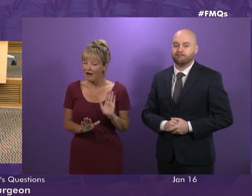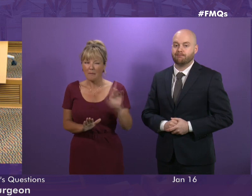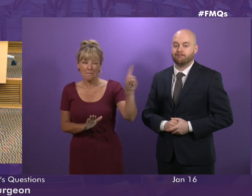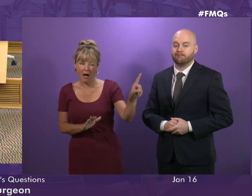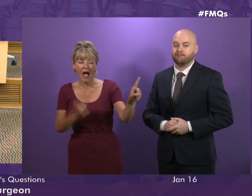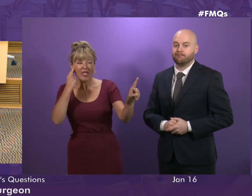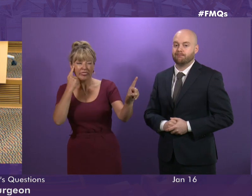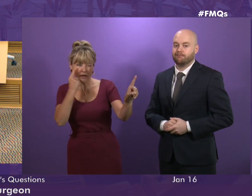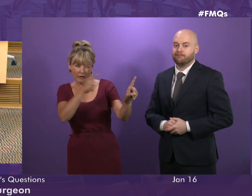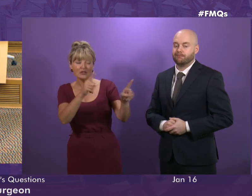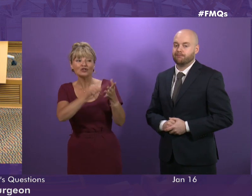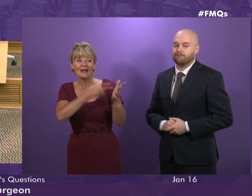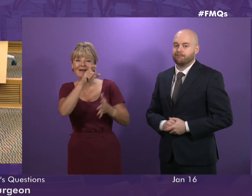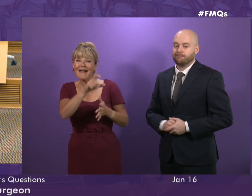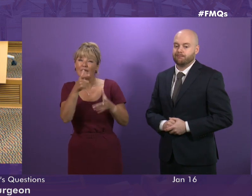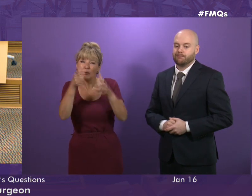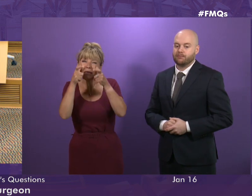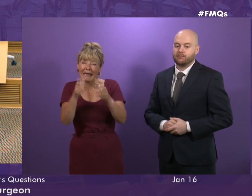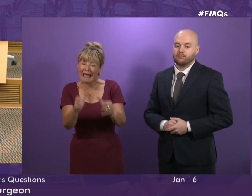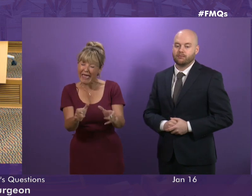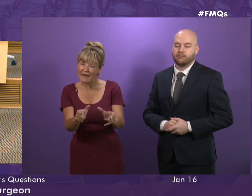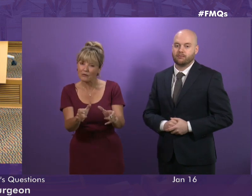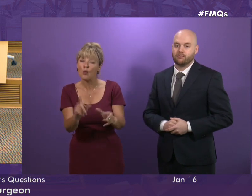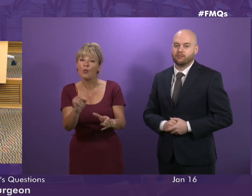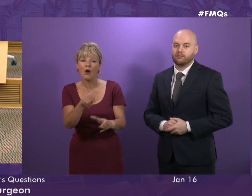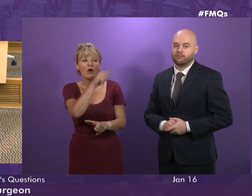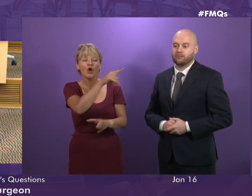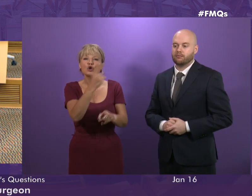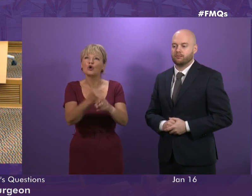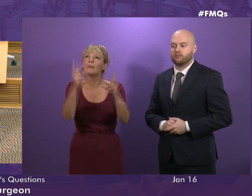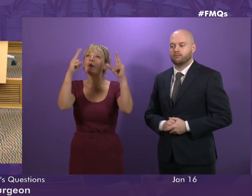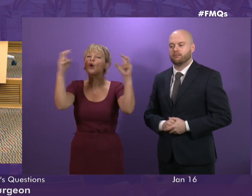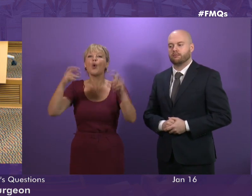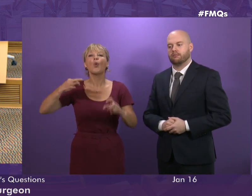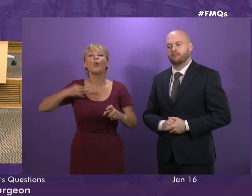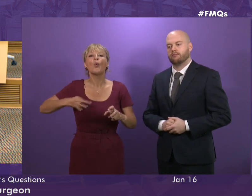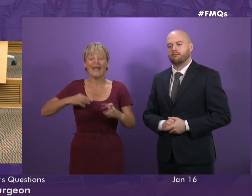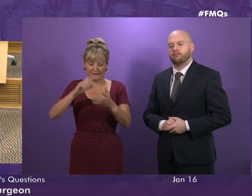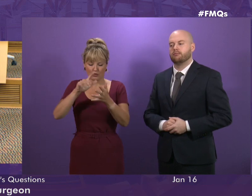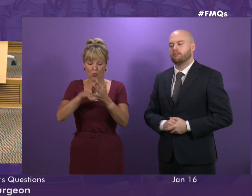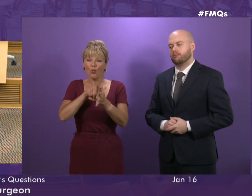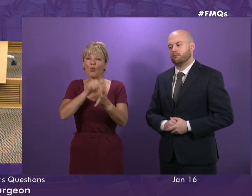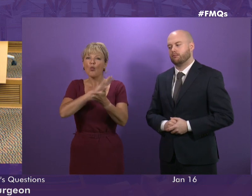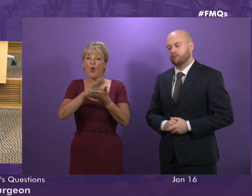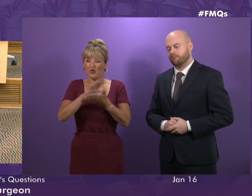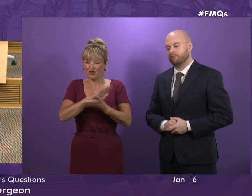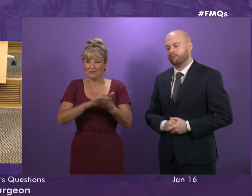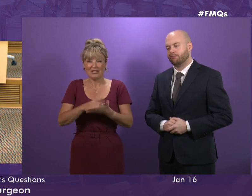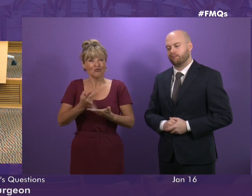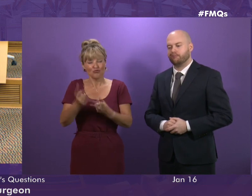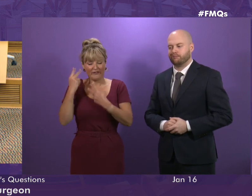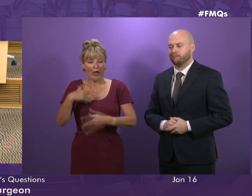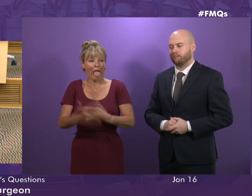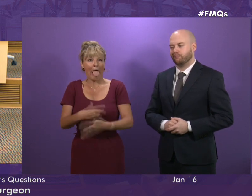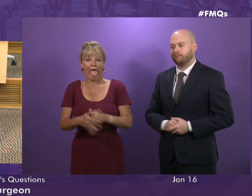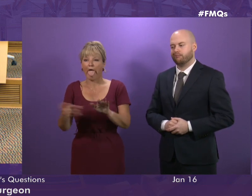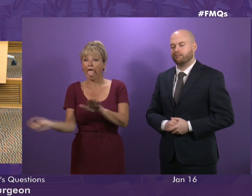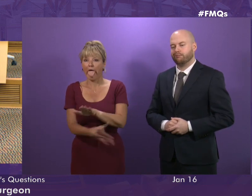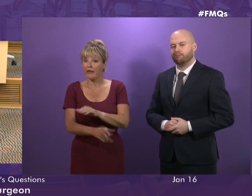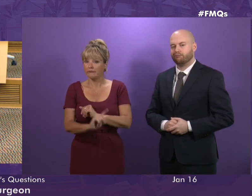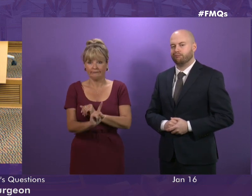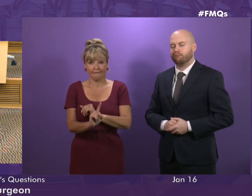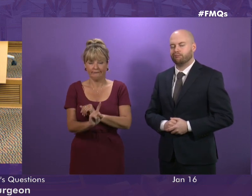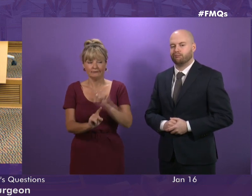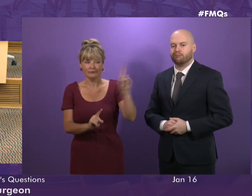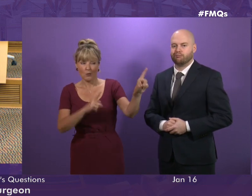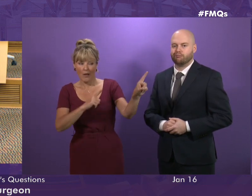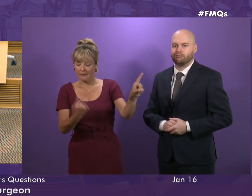careful about what he said about whitewash reviews. The 2015 review into broad general